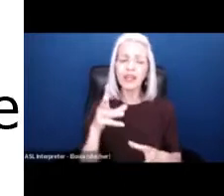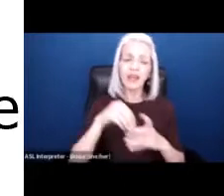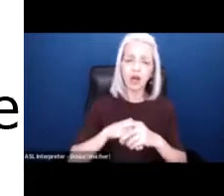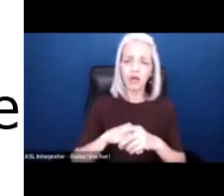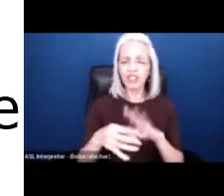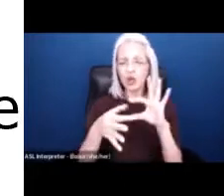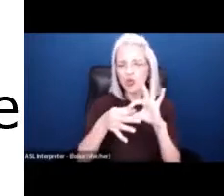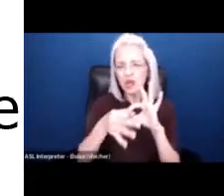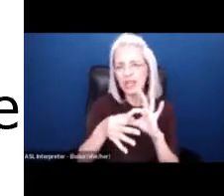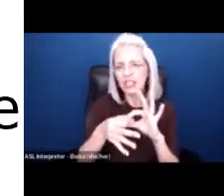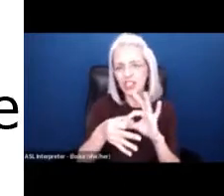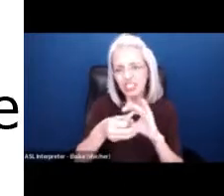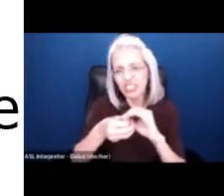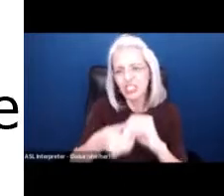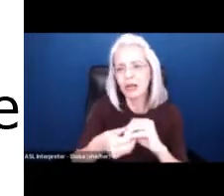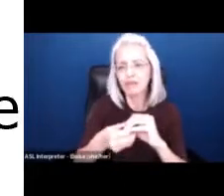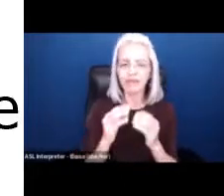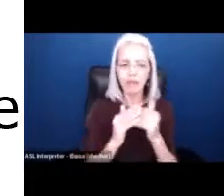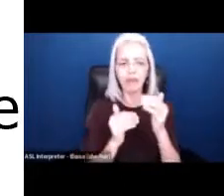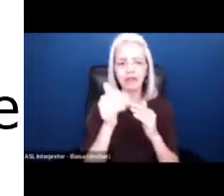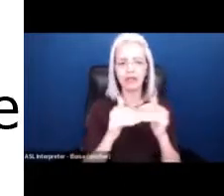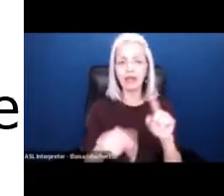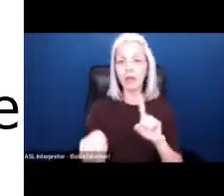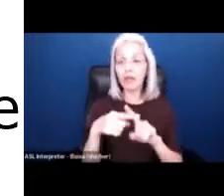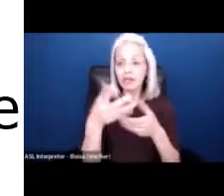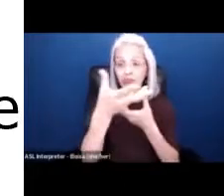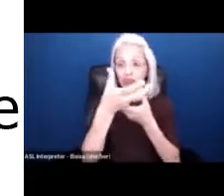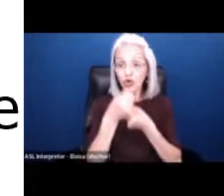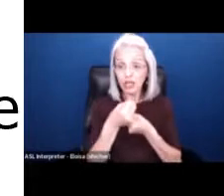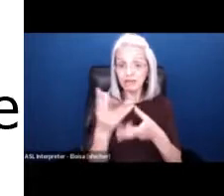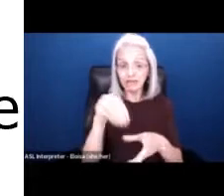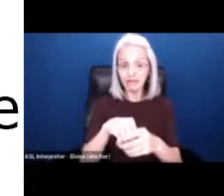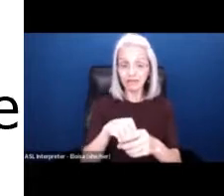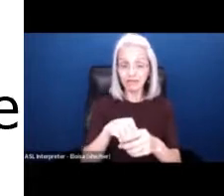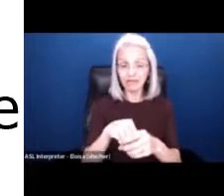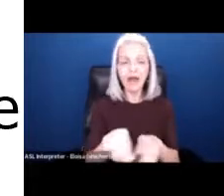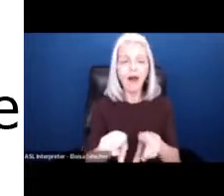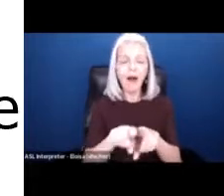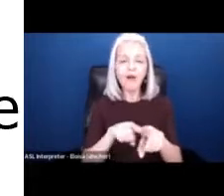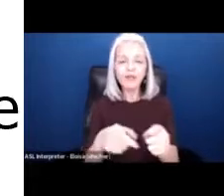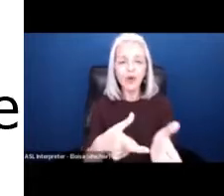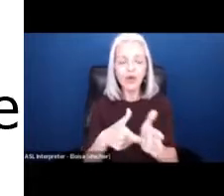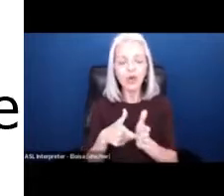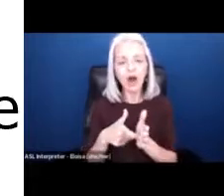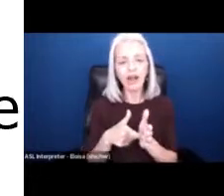building, and the trust in those relationships. It also requires what we call transparent